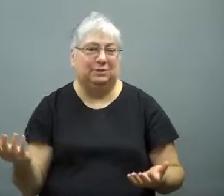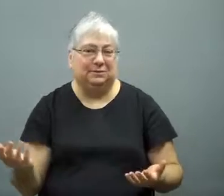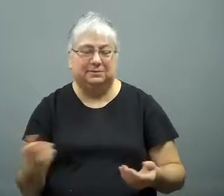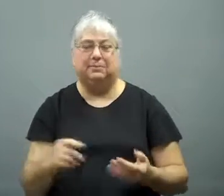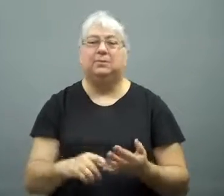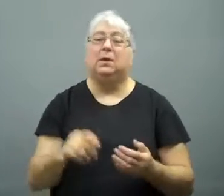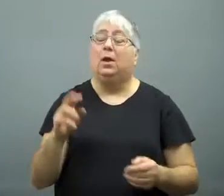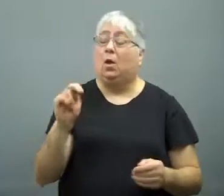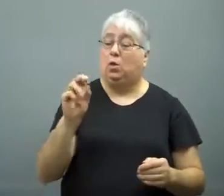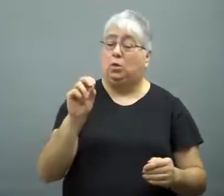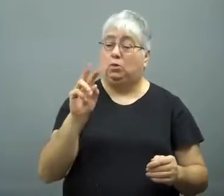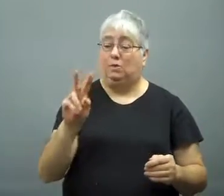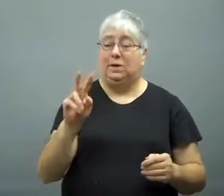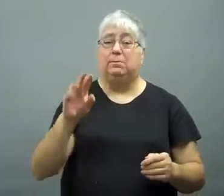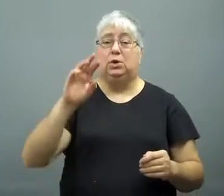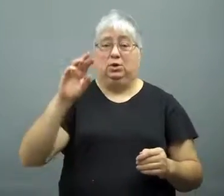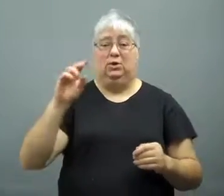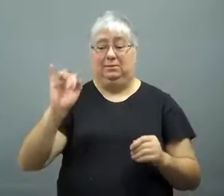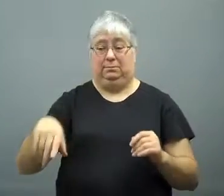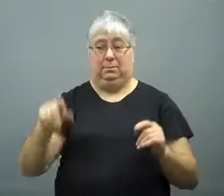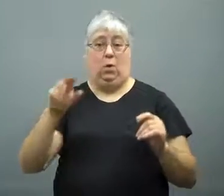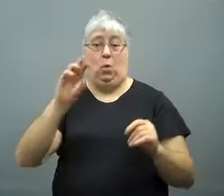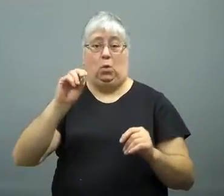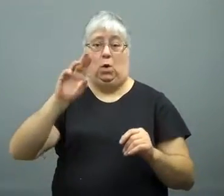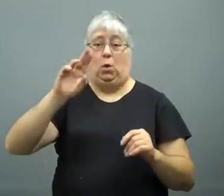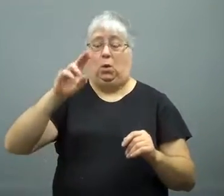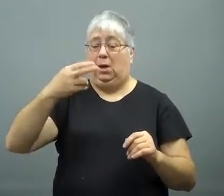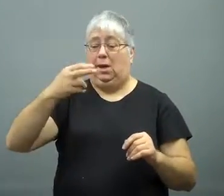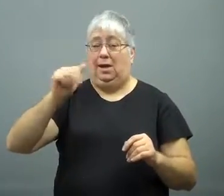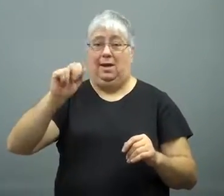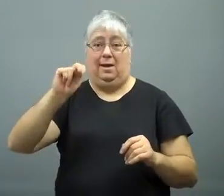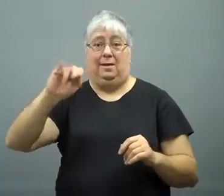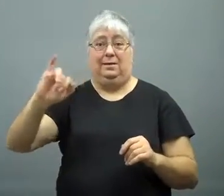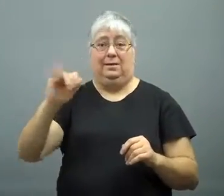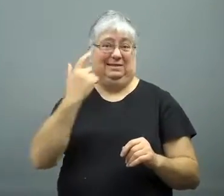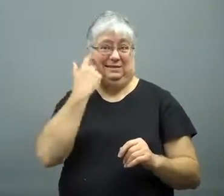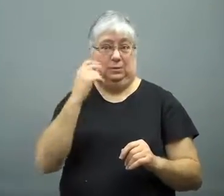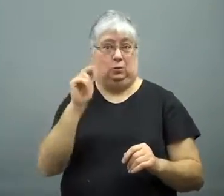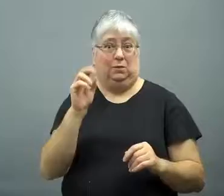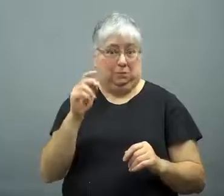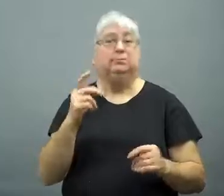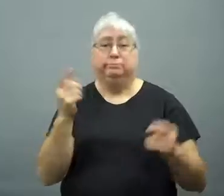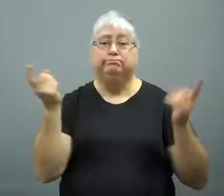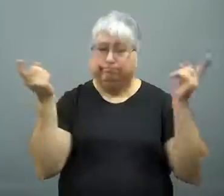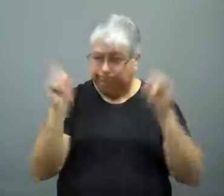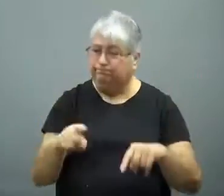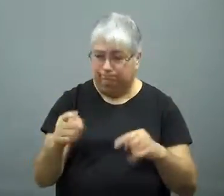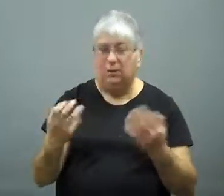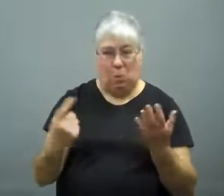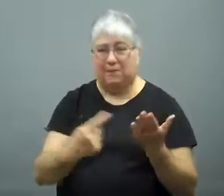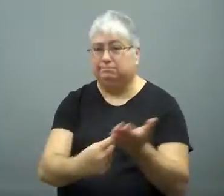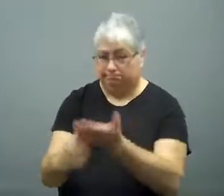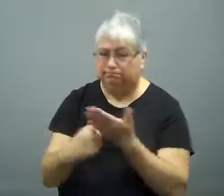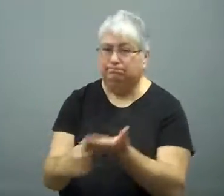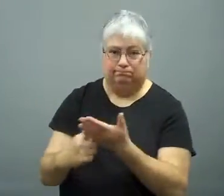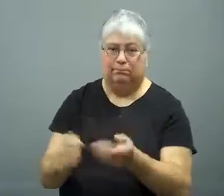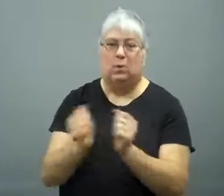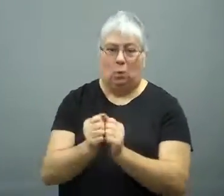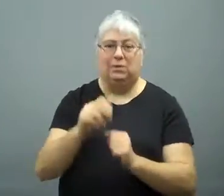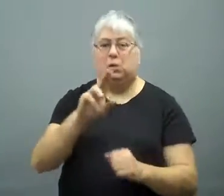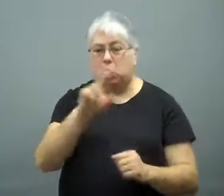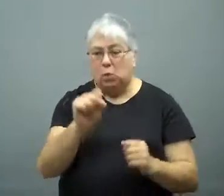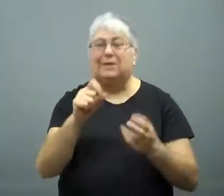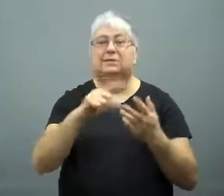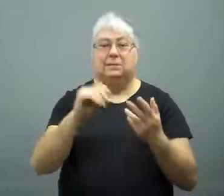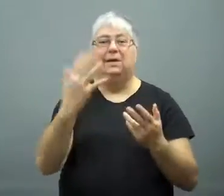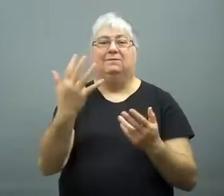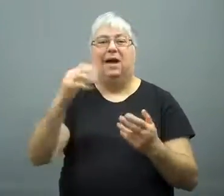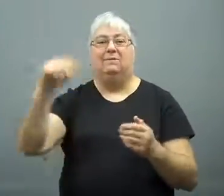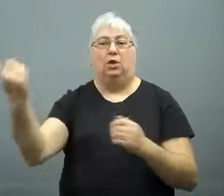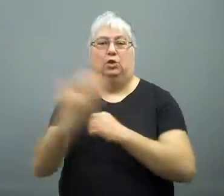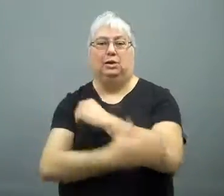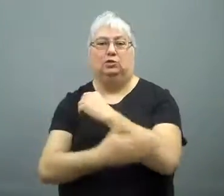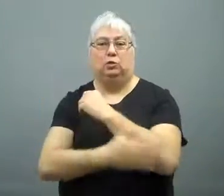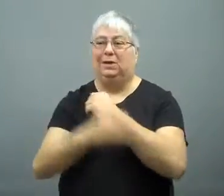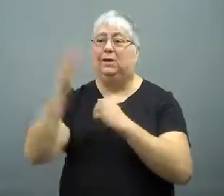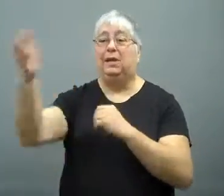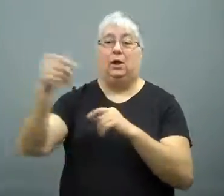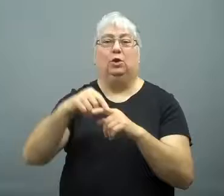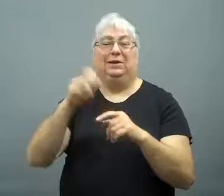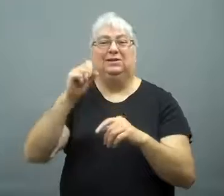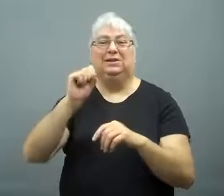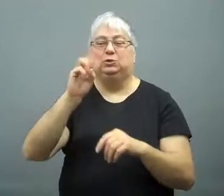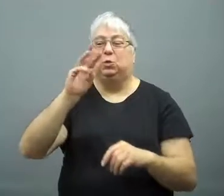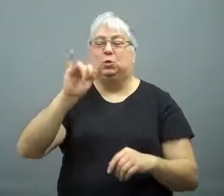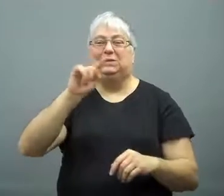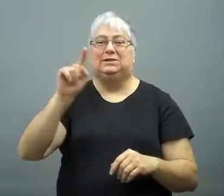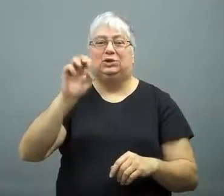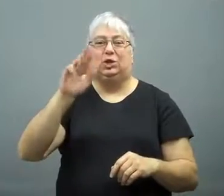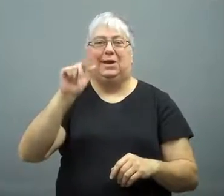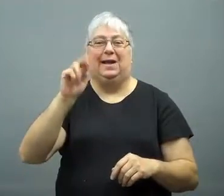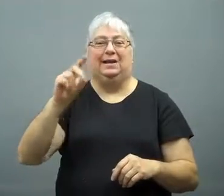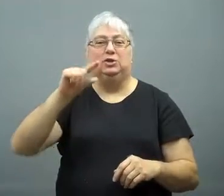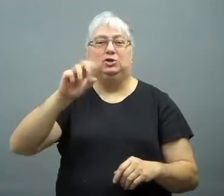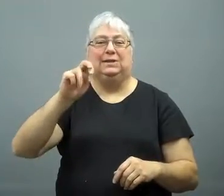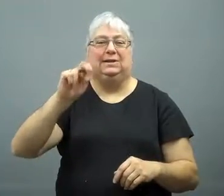In November, Rouhani agreed to talks with the U.S.